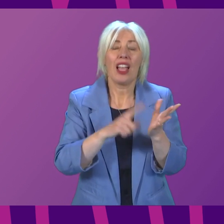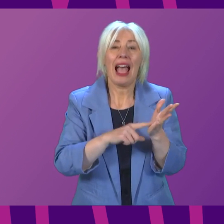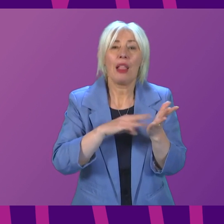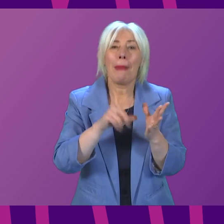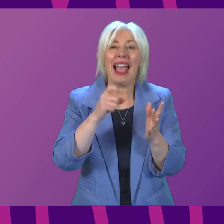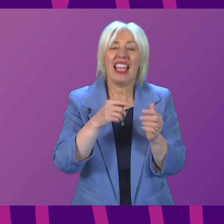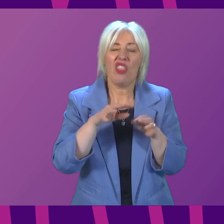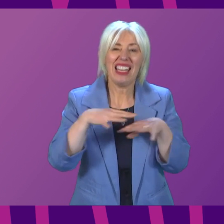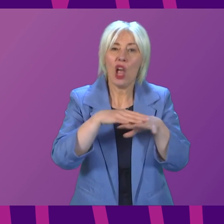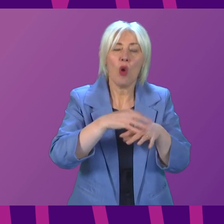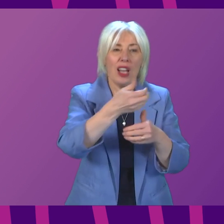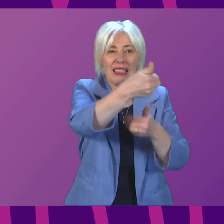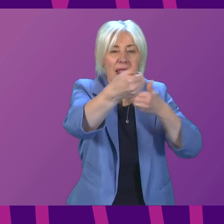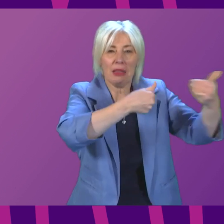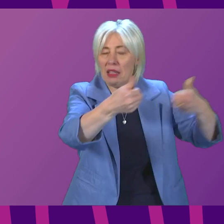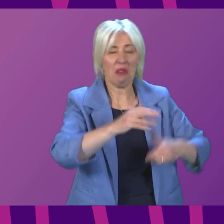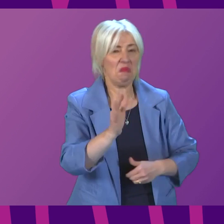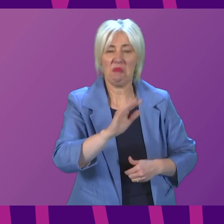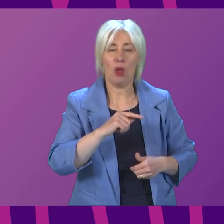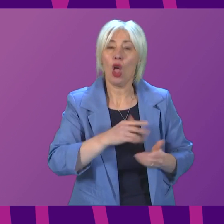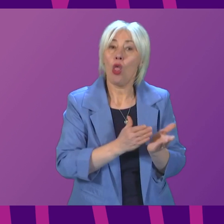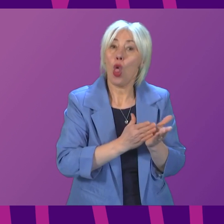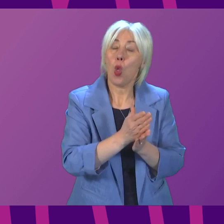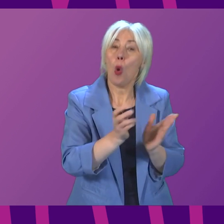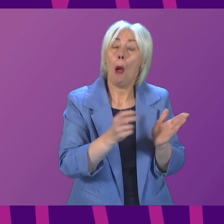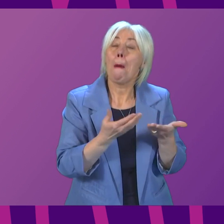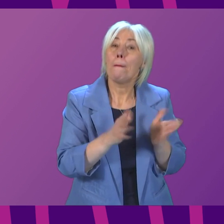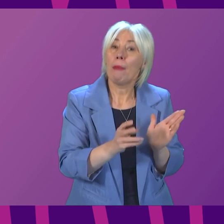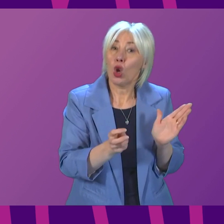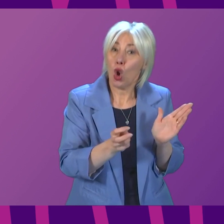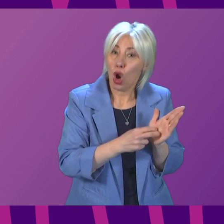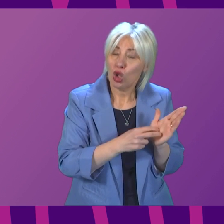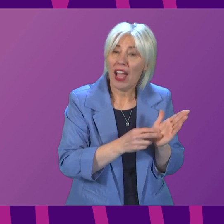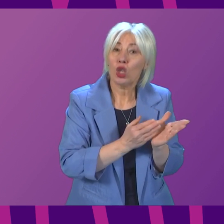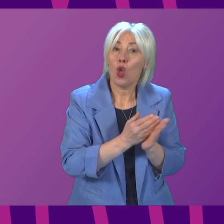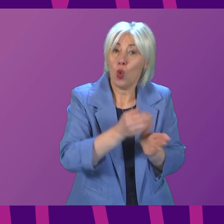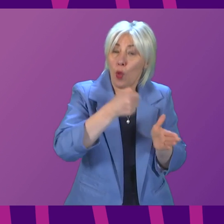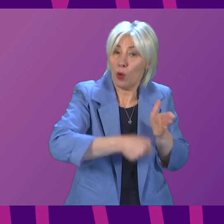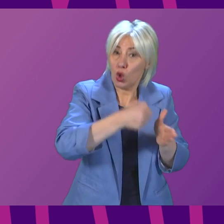Those ferry services are delivered through public contracts, in line with relevant procurement requirements and guidance.